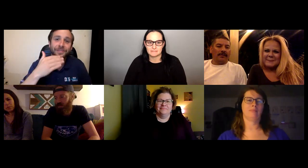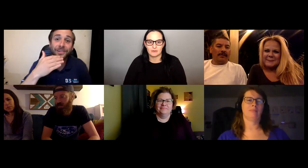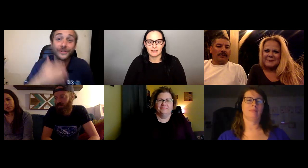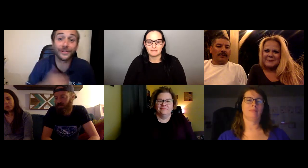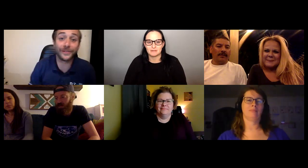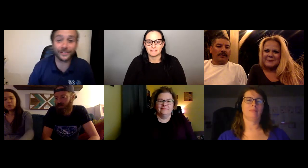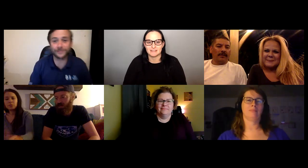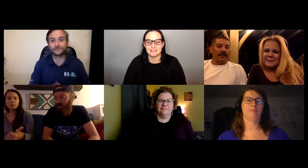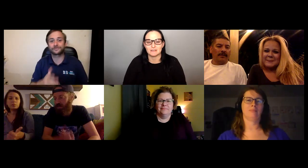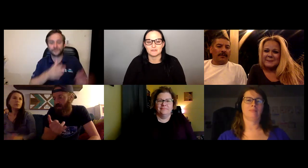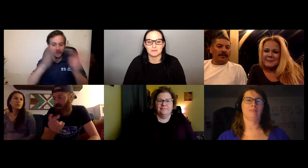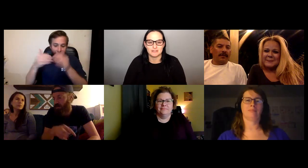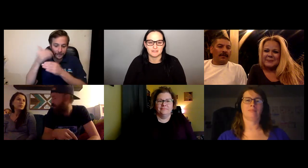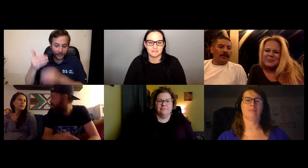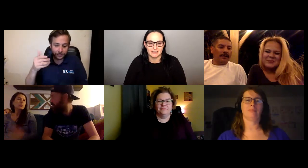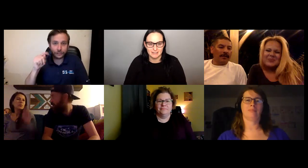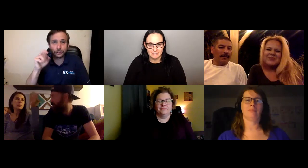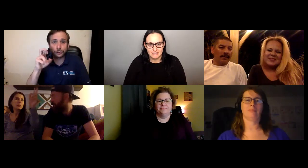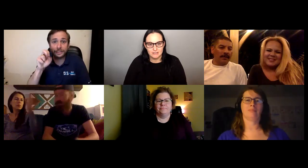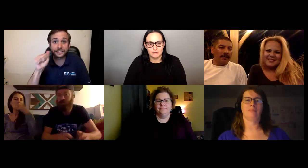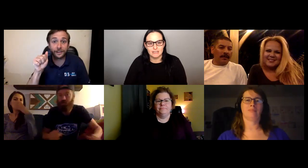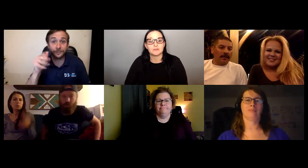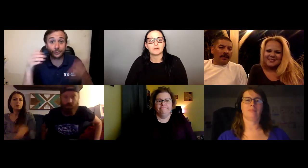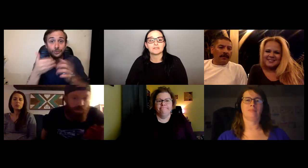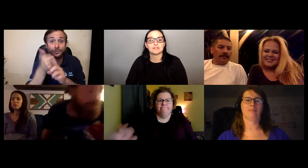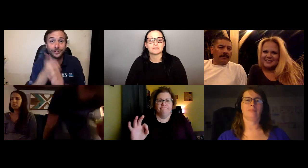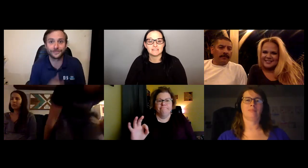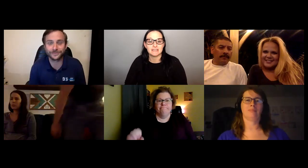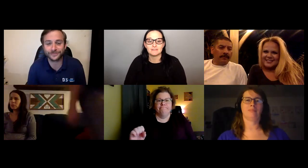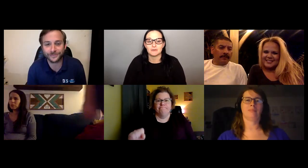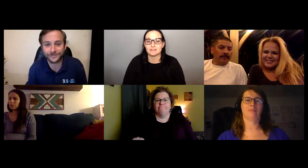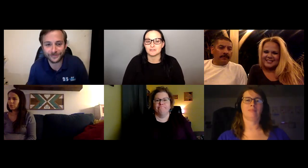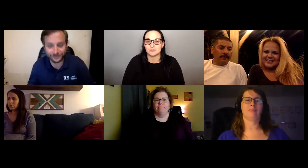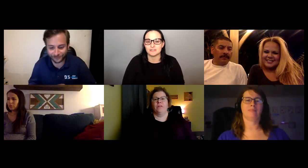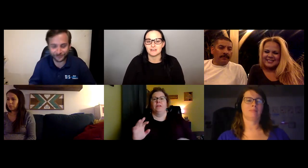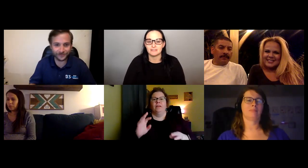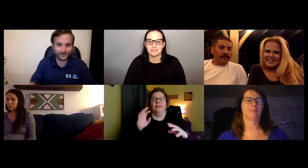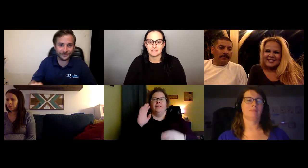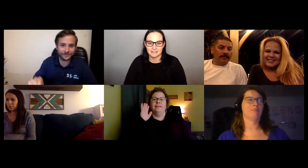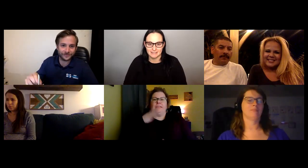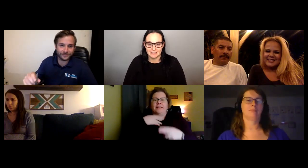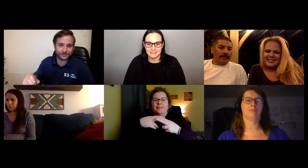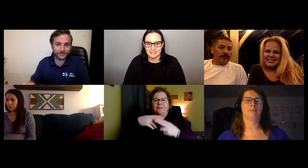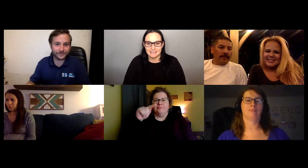okay perfect thank you so much delfina so next we'll go to theresa if you want